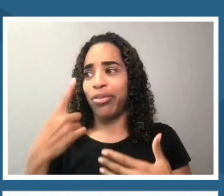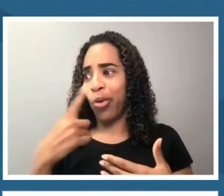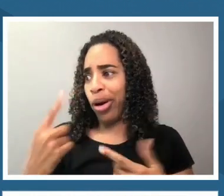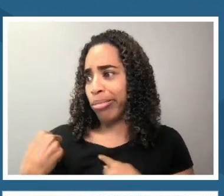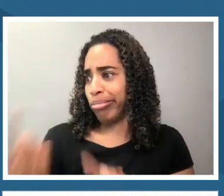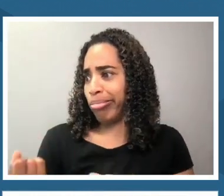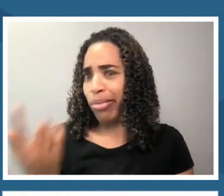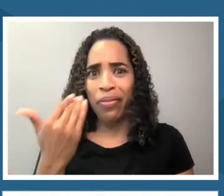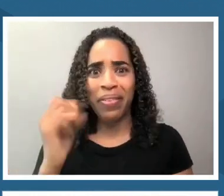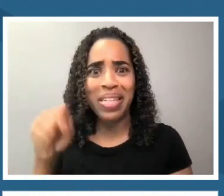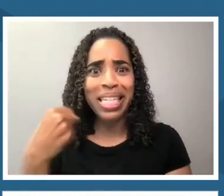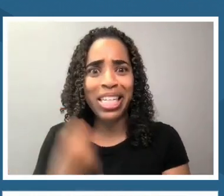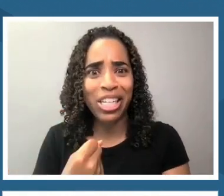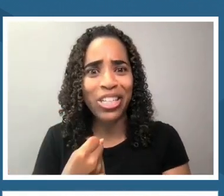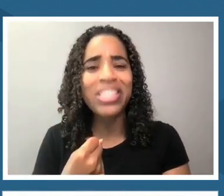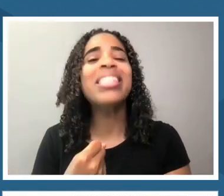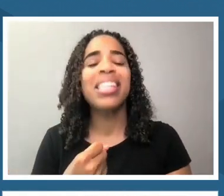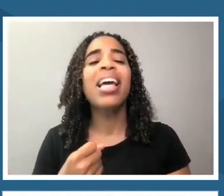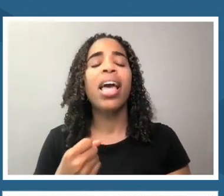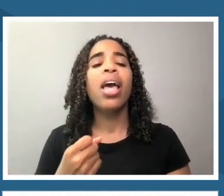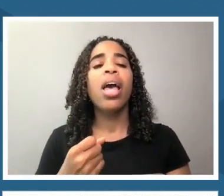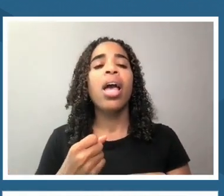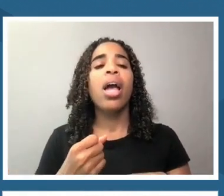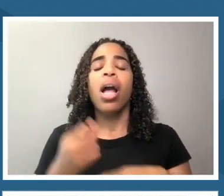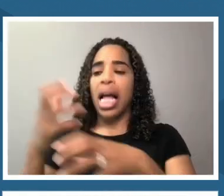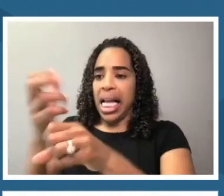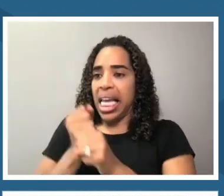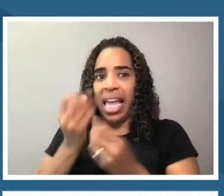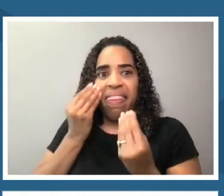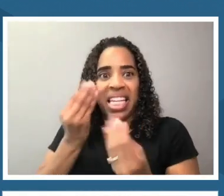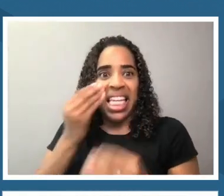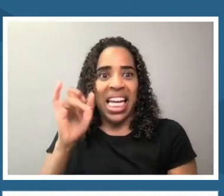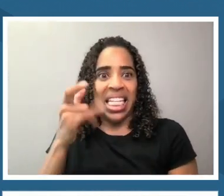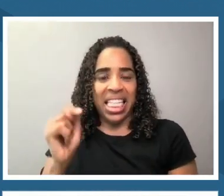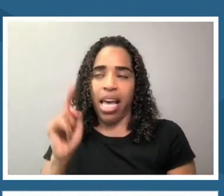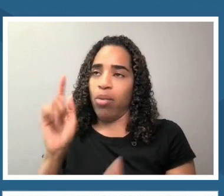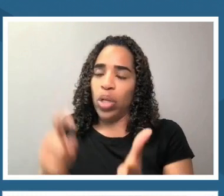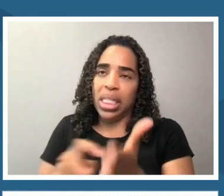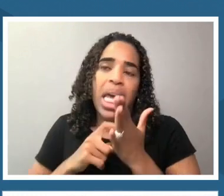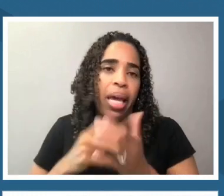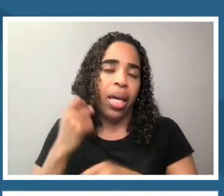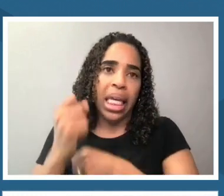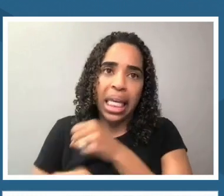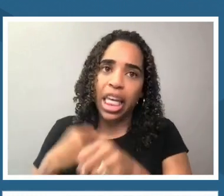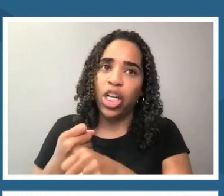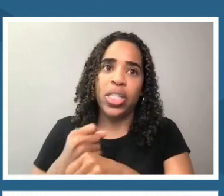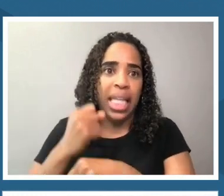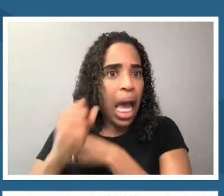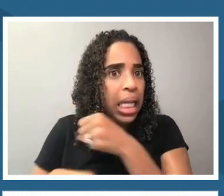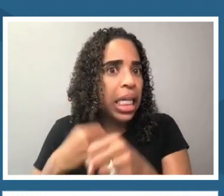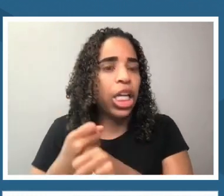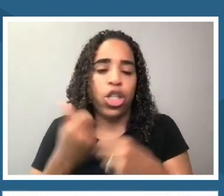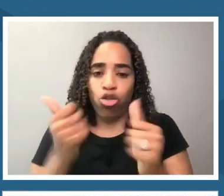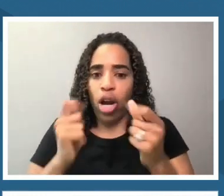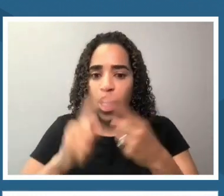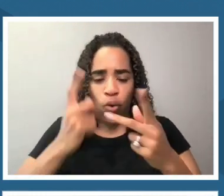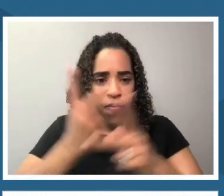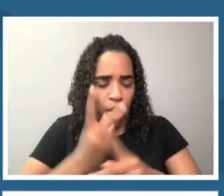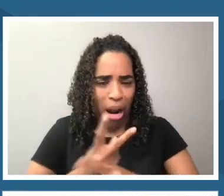and getting a data set used to take years you know like just to figure out